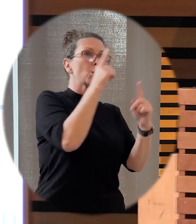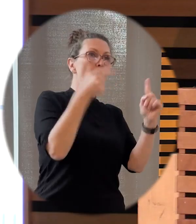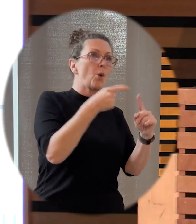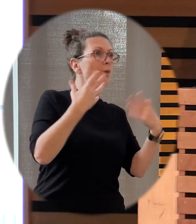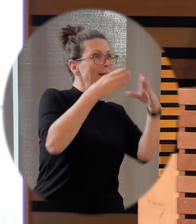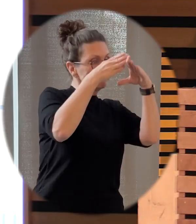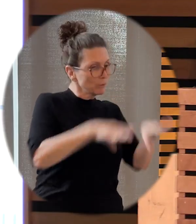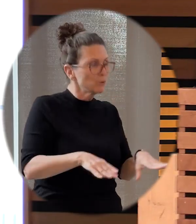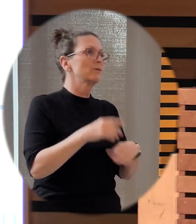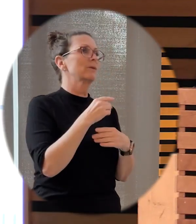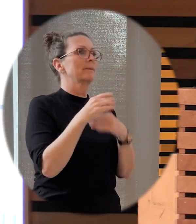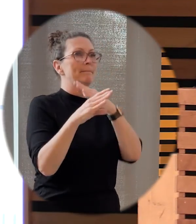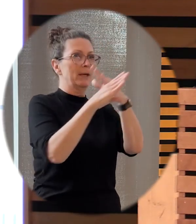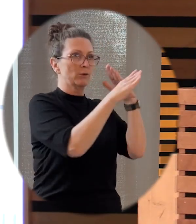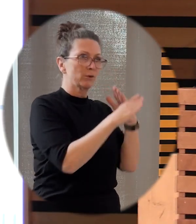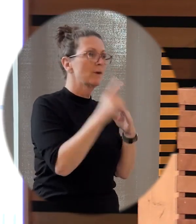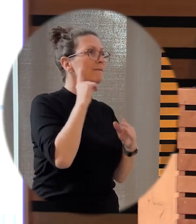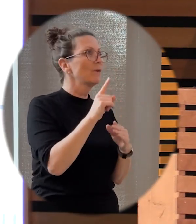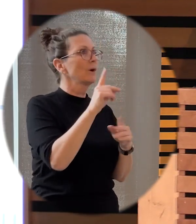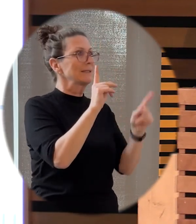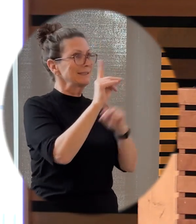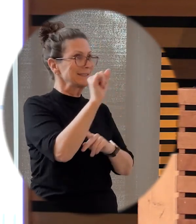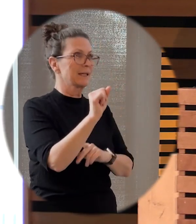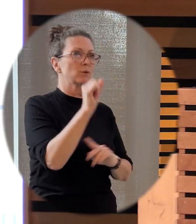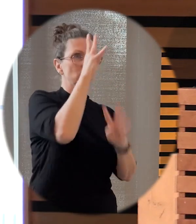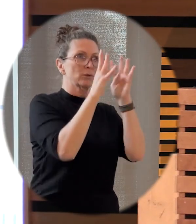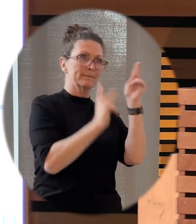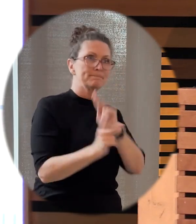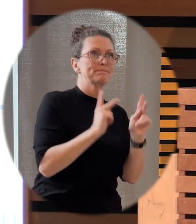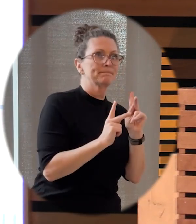and creating opportunities for disabled creatives through learning programming,